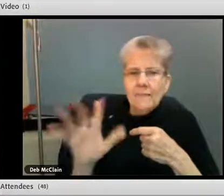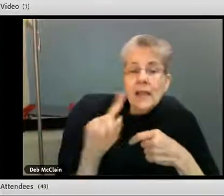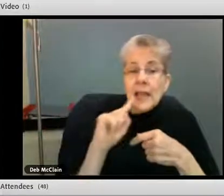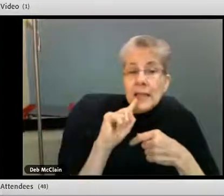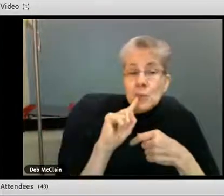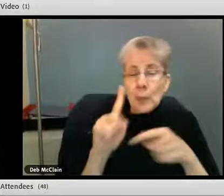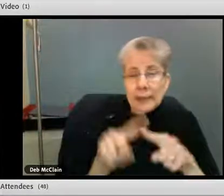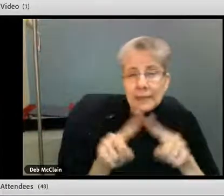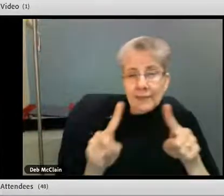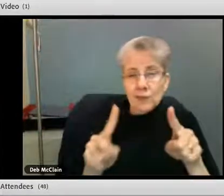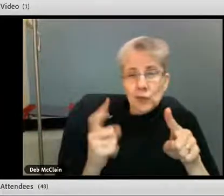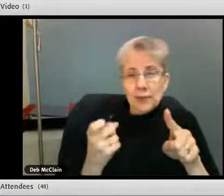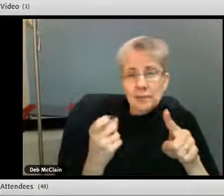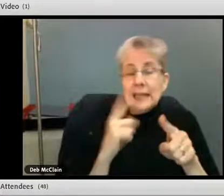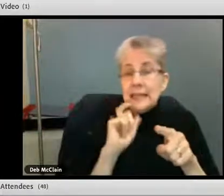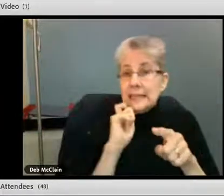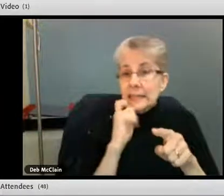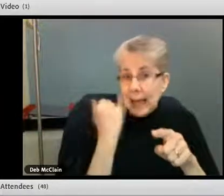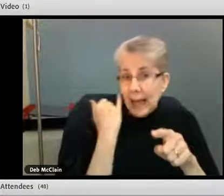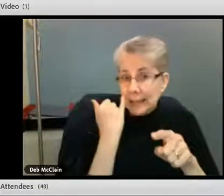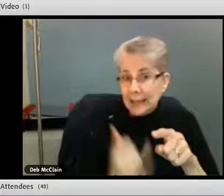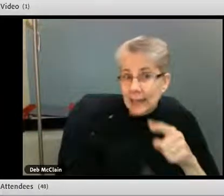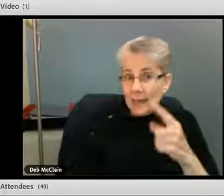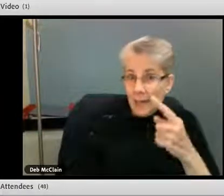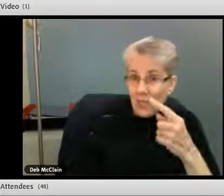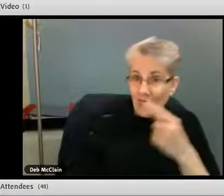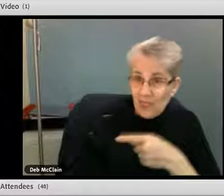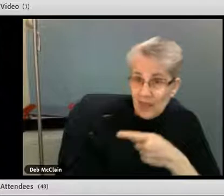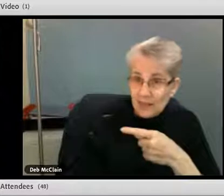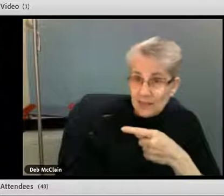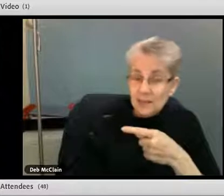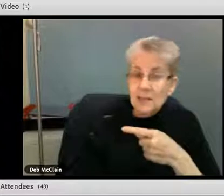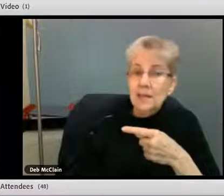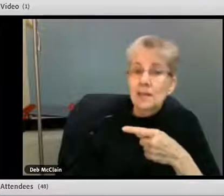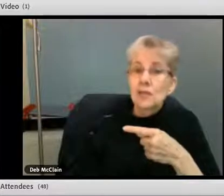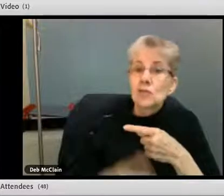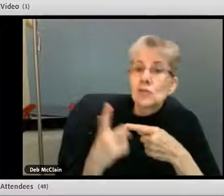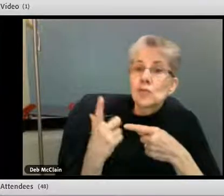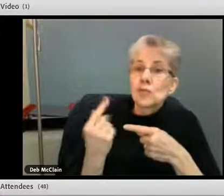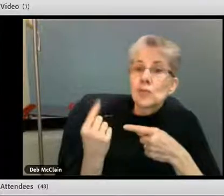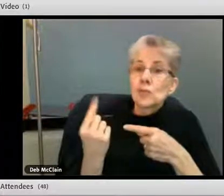What Lumen5 does is it takes your content from your blog